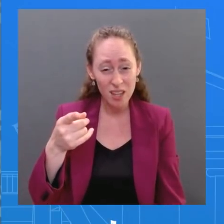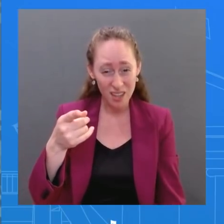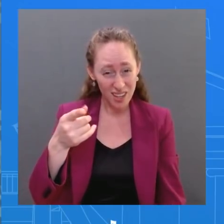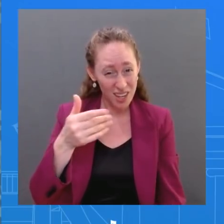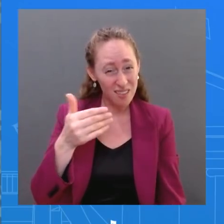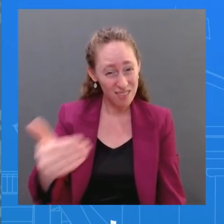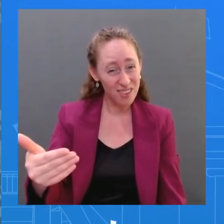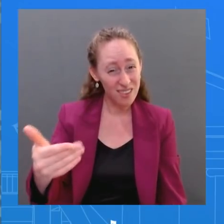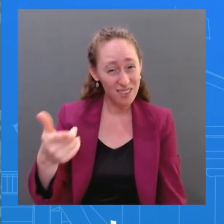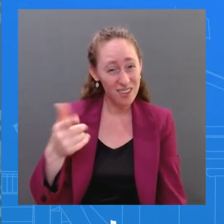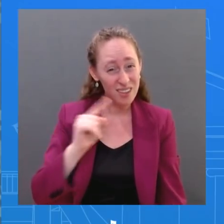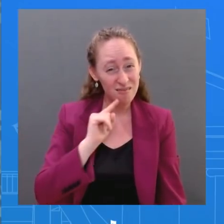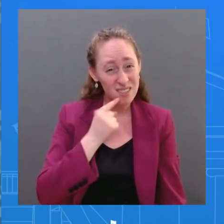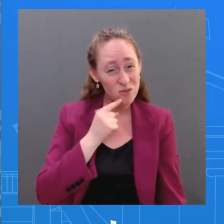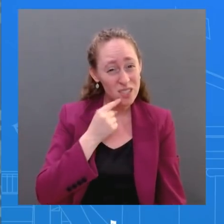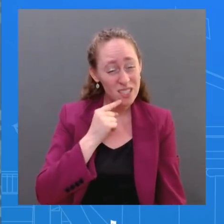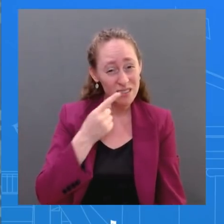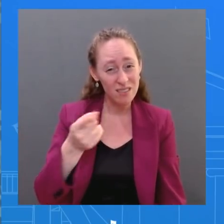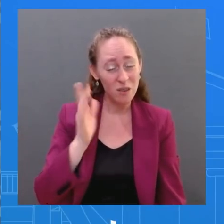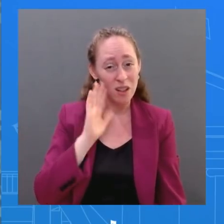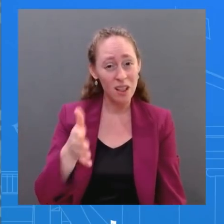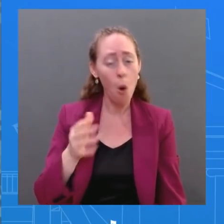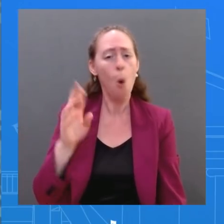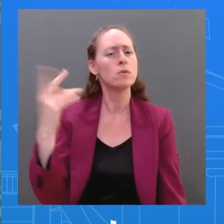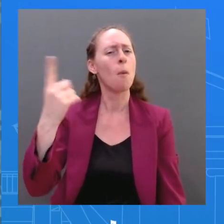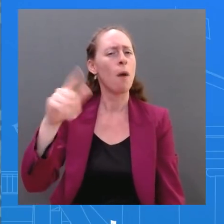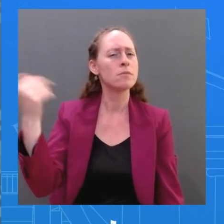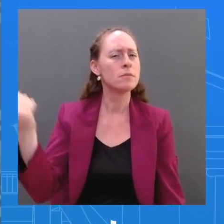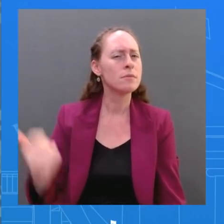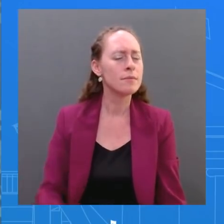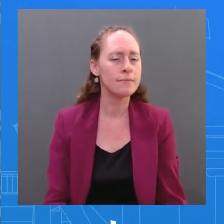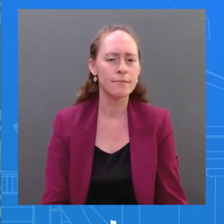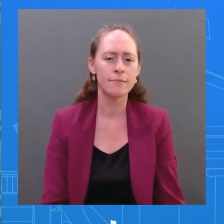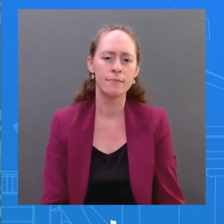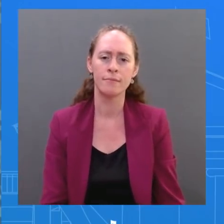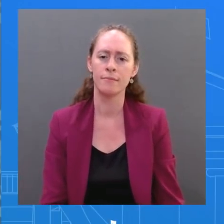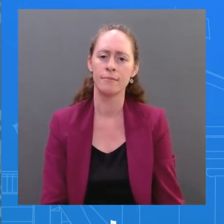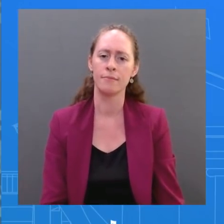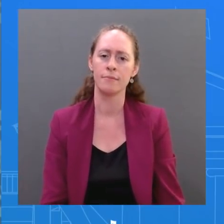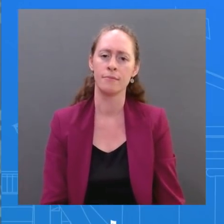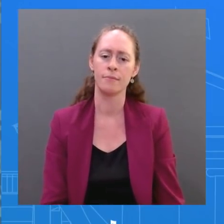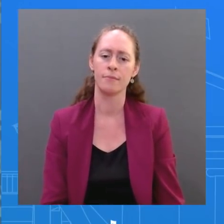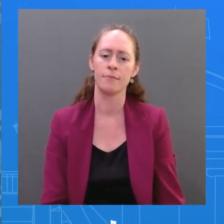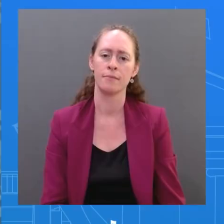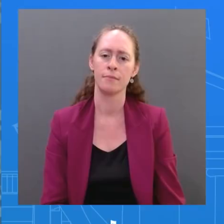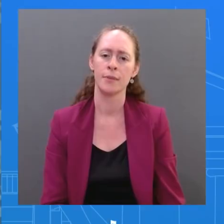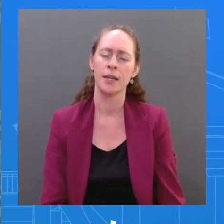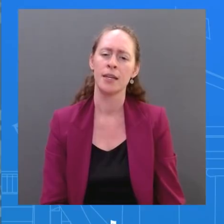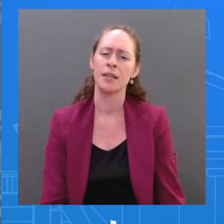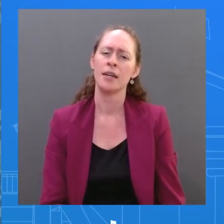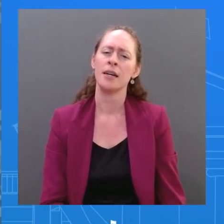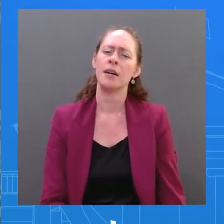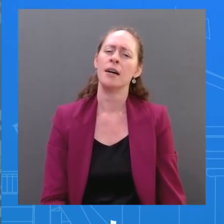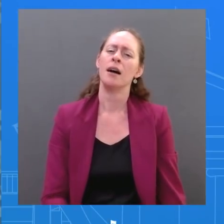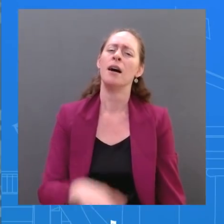Every -- every day feels like long days. But look -- and I said this on Tuesday,